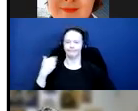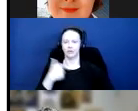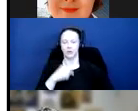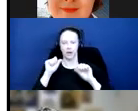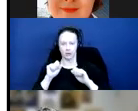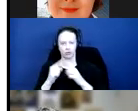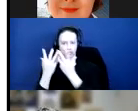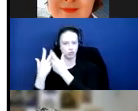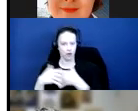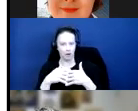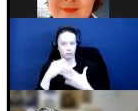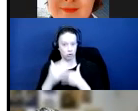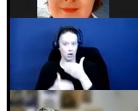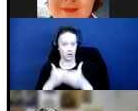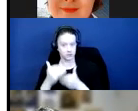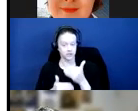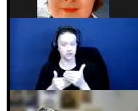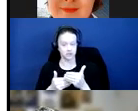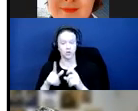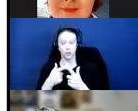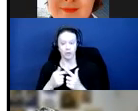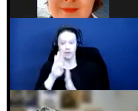so that the background check process